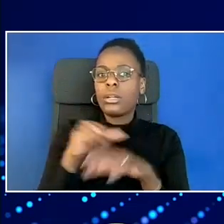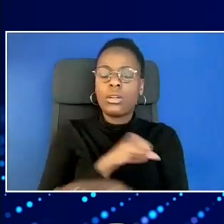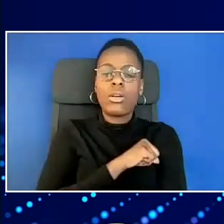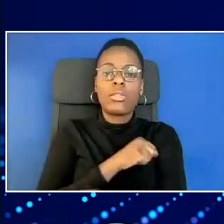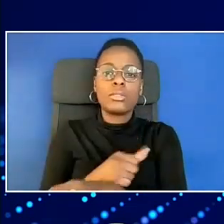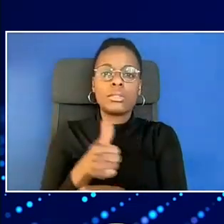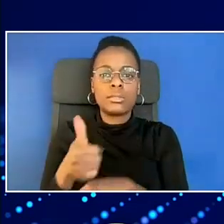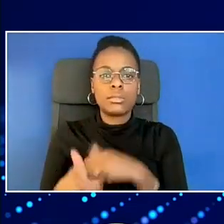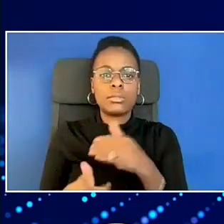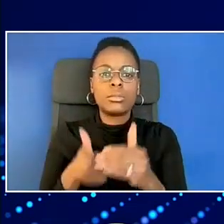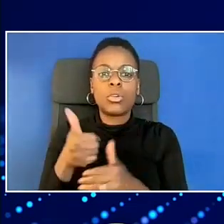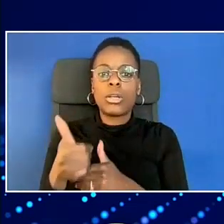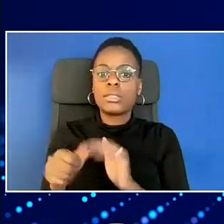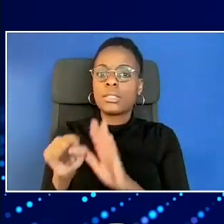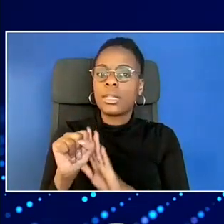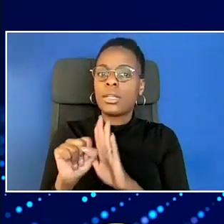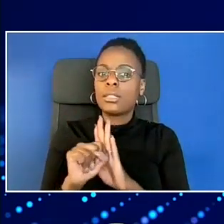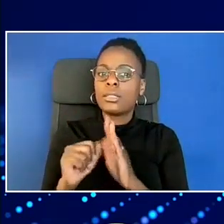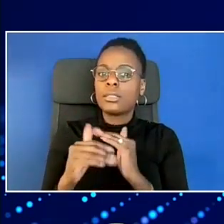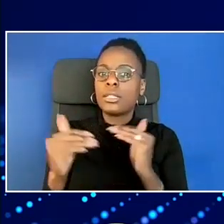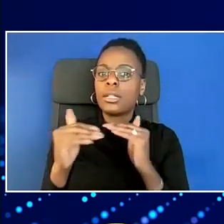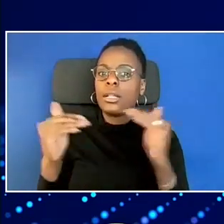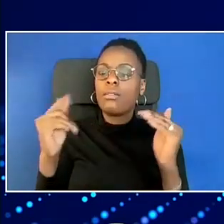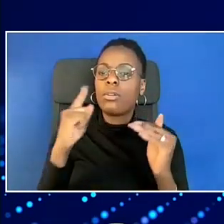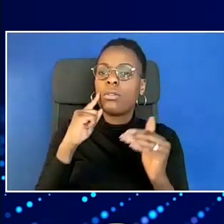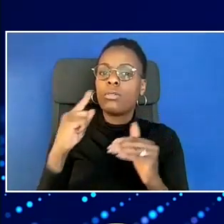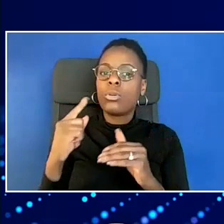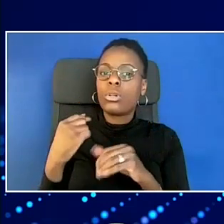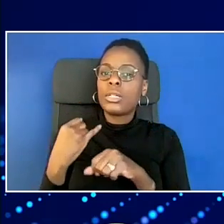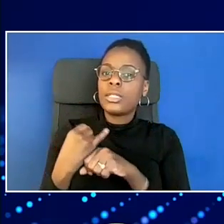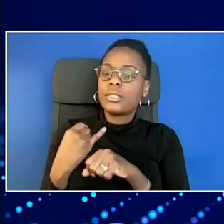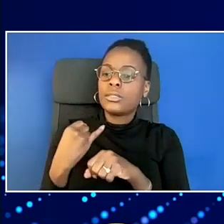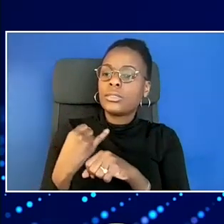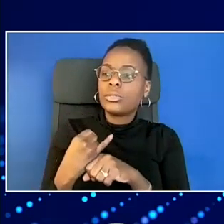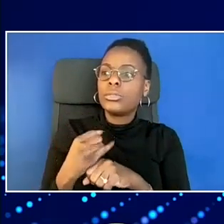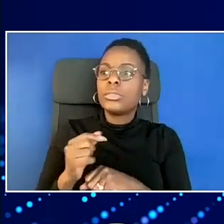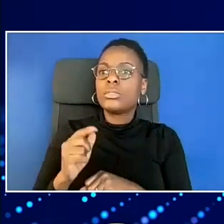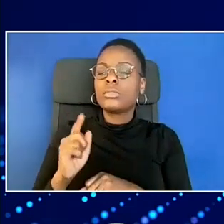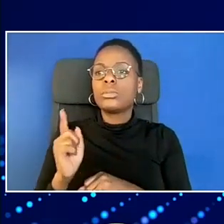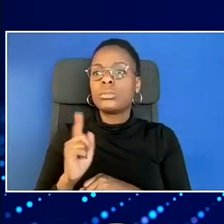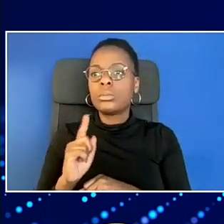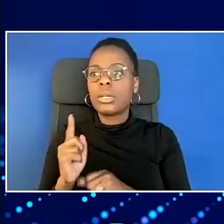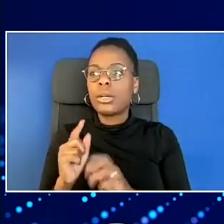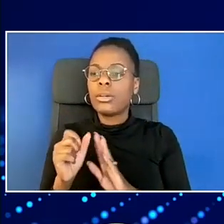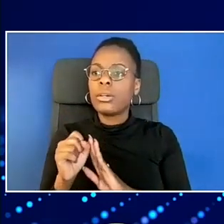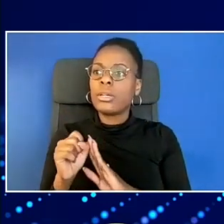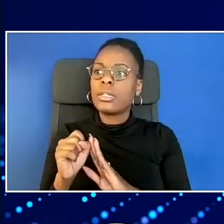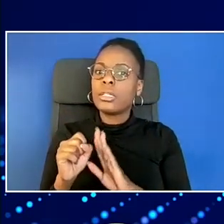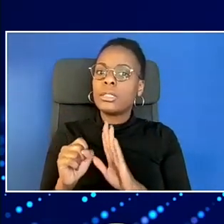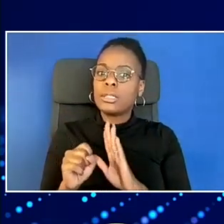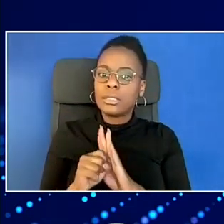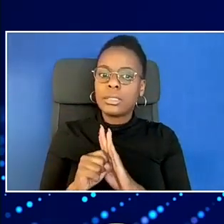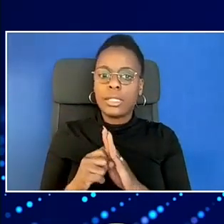state level for those type of institutions where you know, states calculate the risk